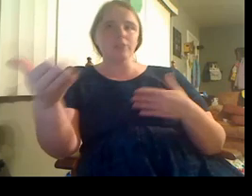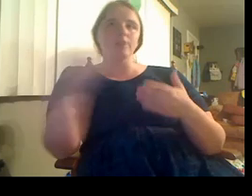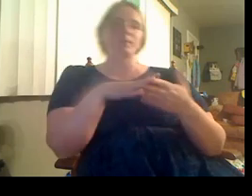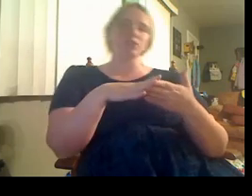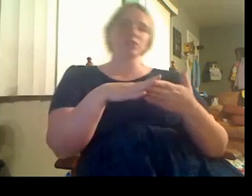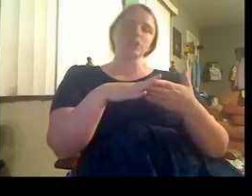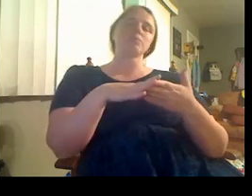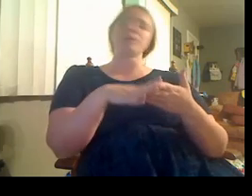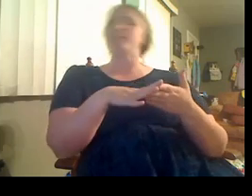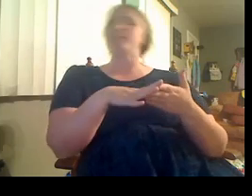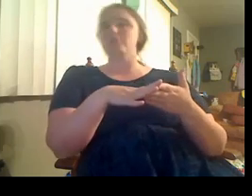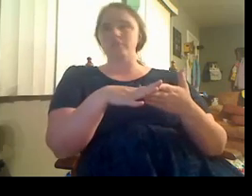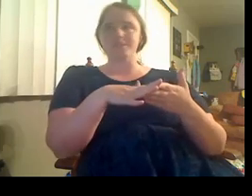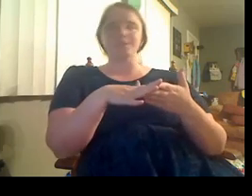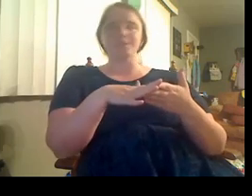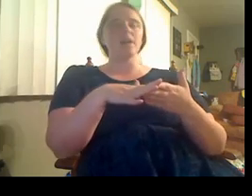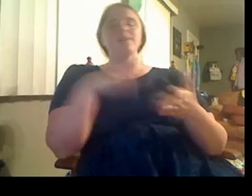of Special Education programs and services.